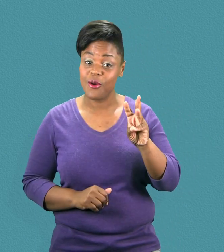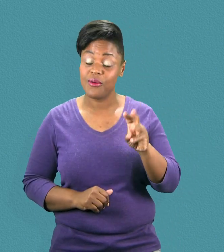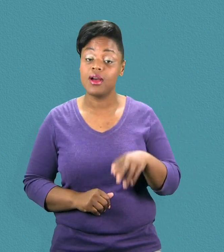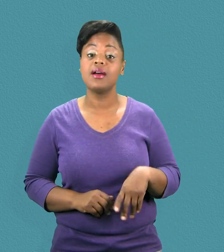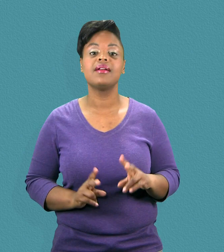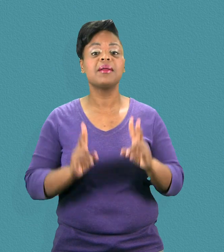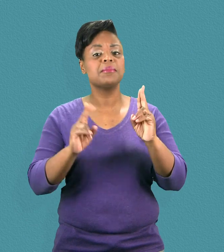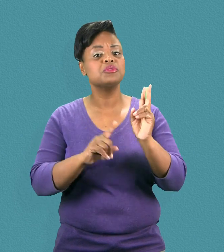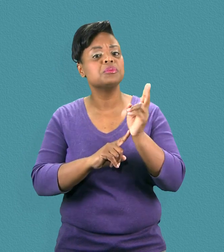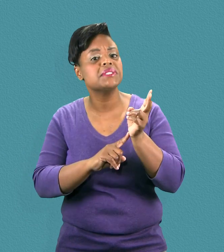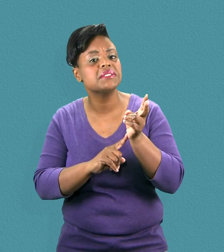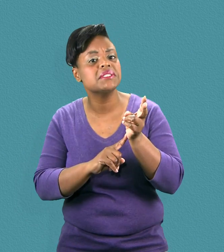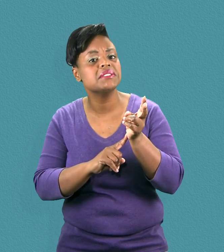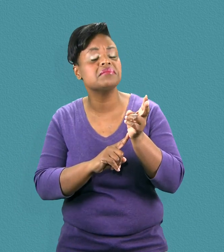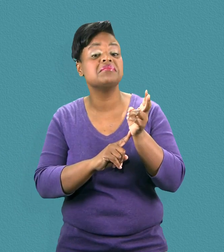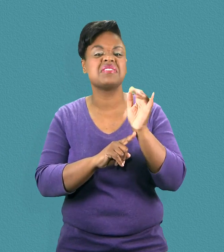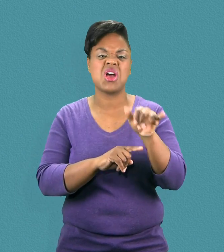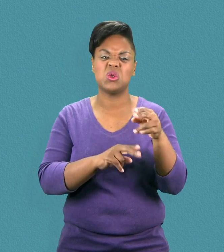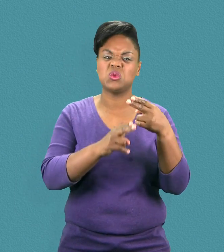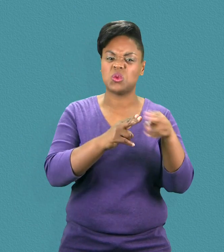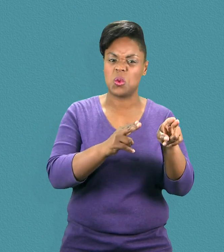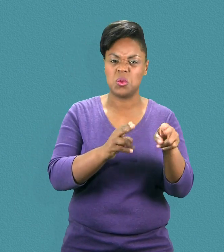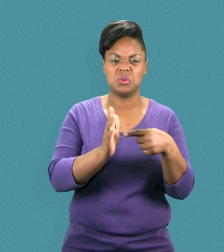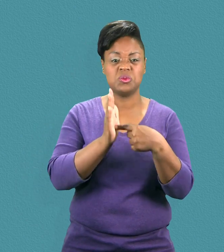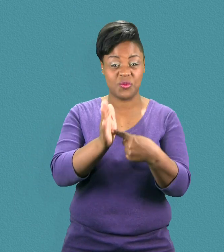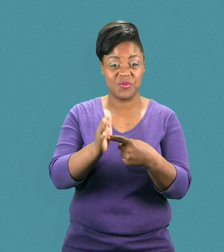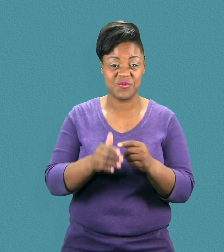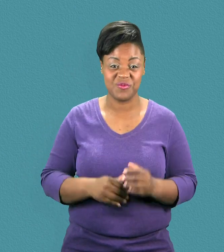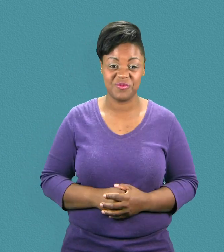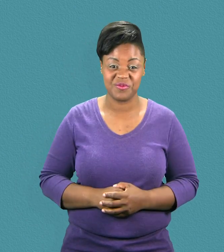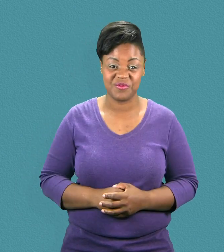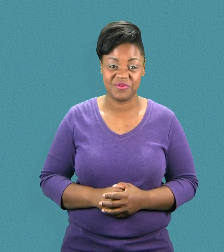and a 2-minute segment taken from a television drama.